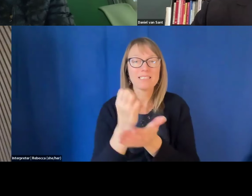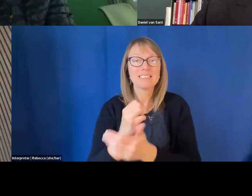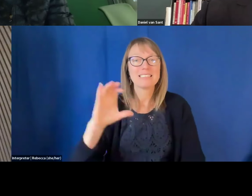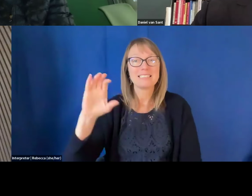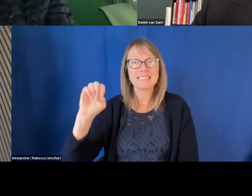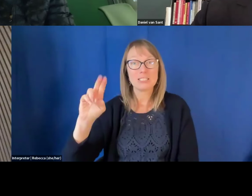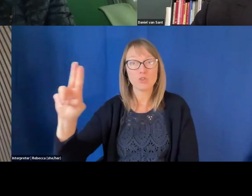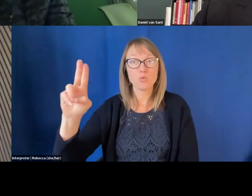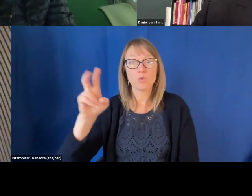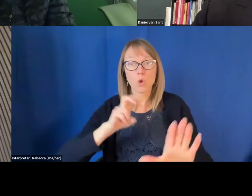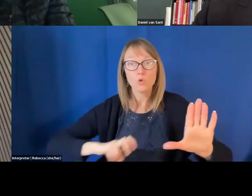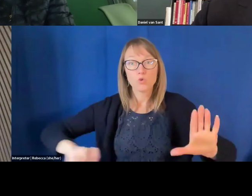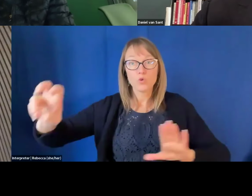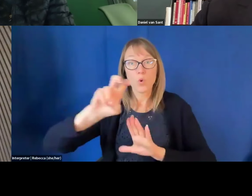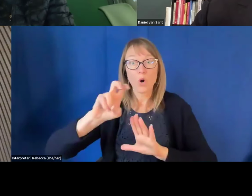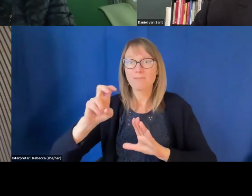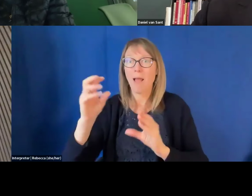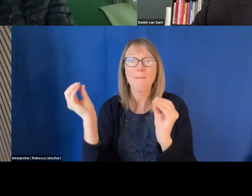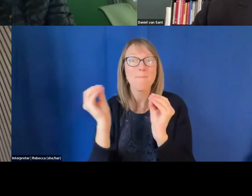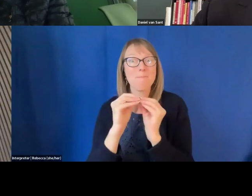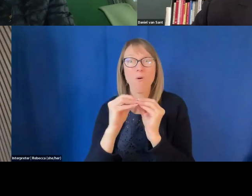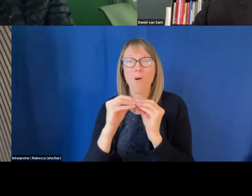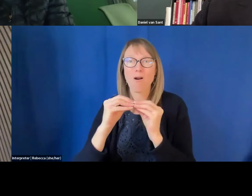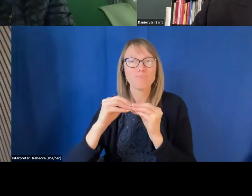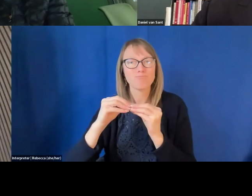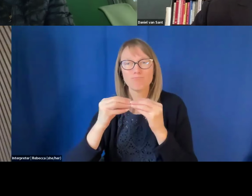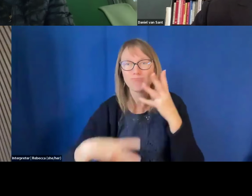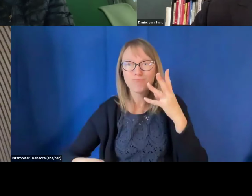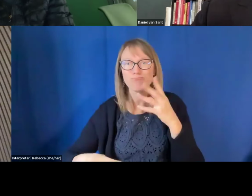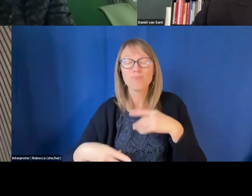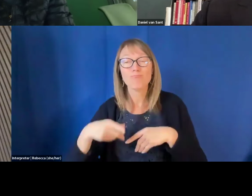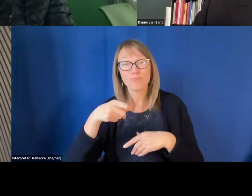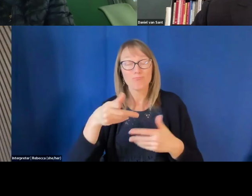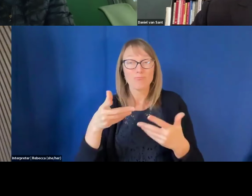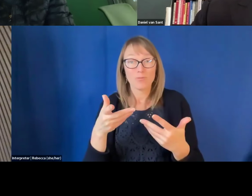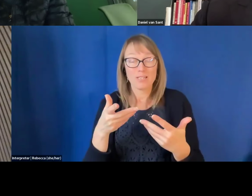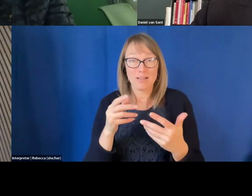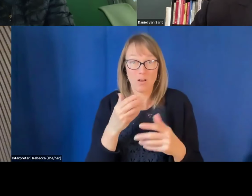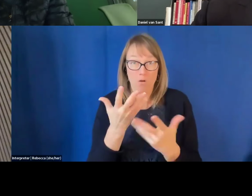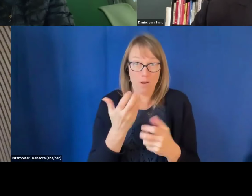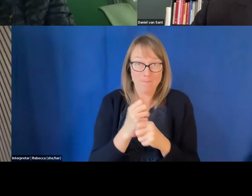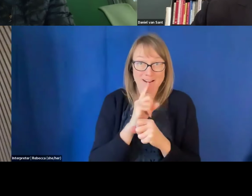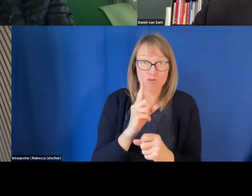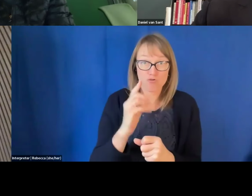You're not going to wanna miss it. To make sure you stay in the loop, please take a moment to sign up for a mailing list if you have not already